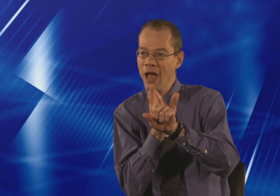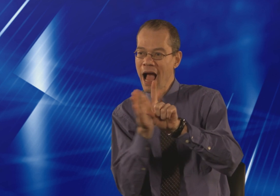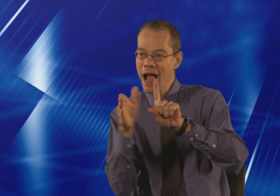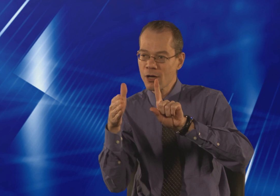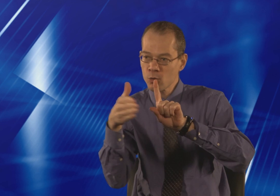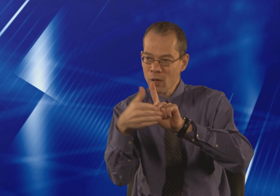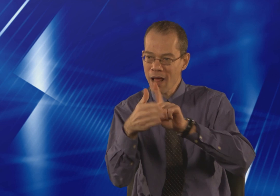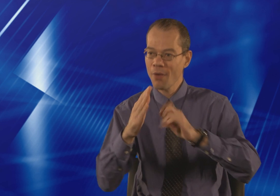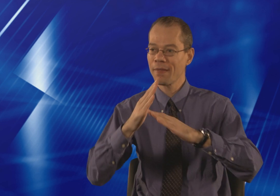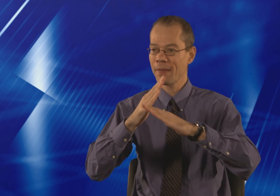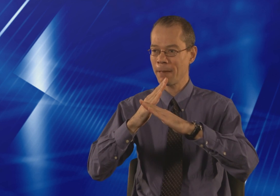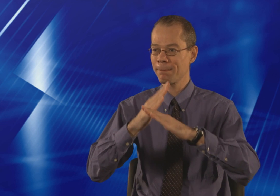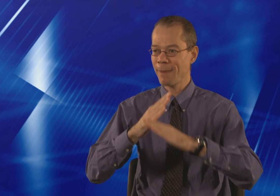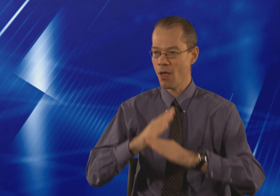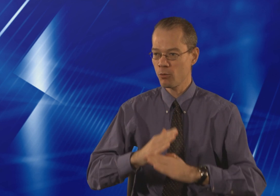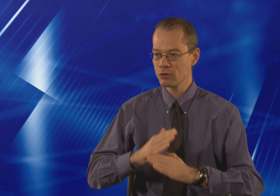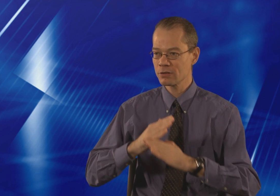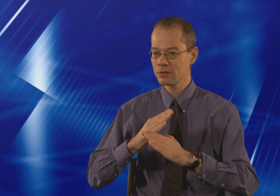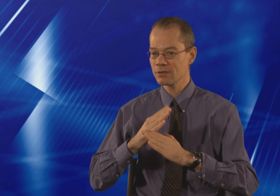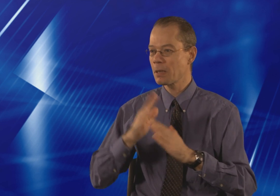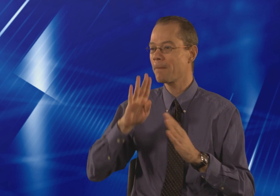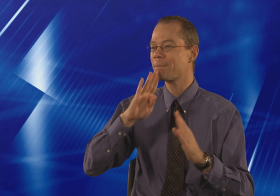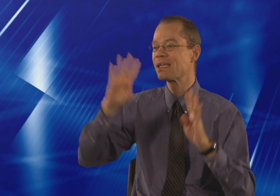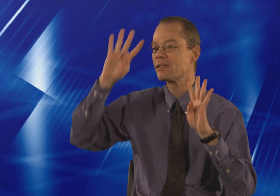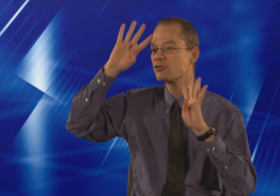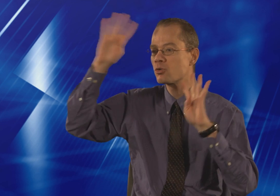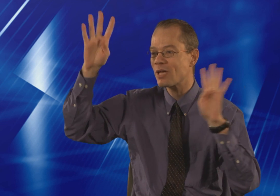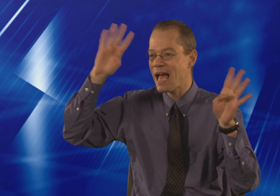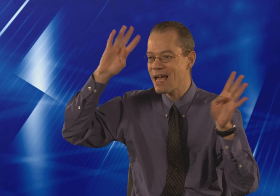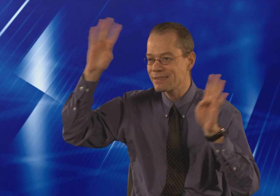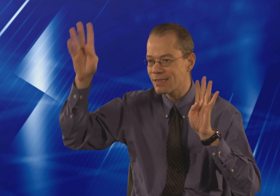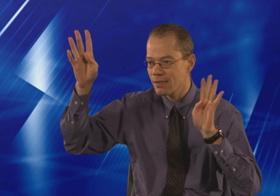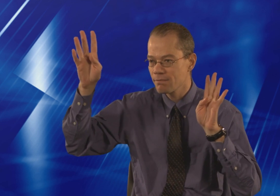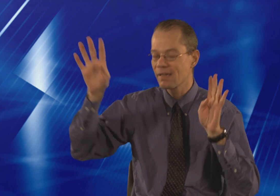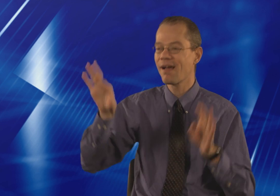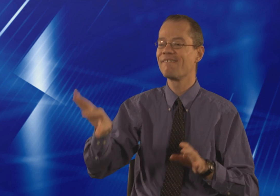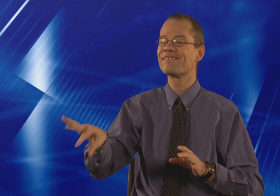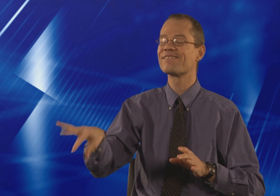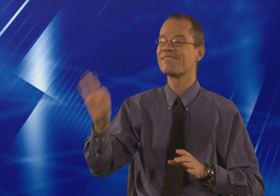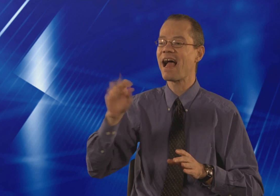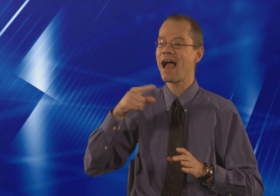or get around blockades. You have to be creative,